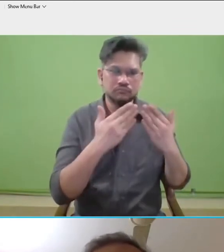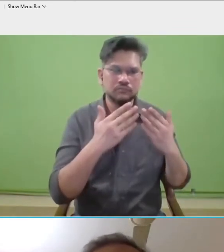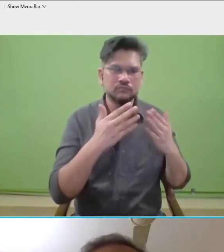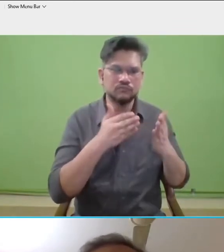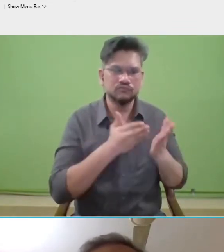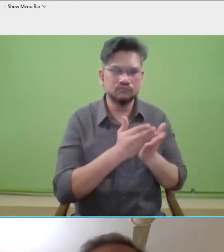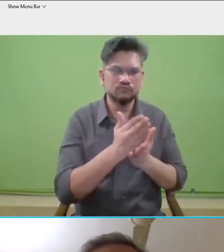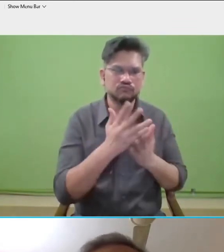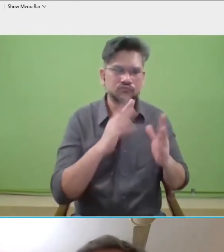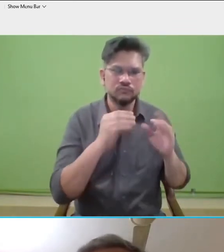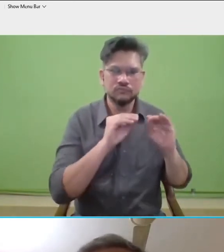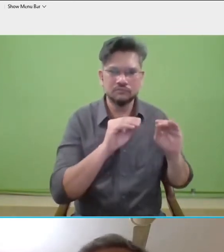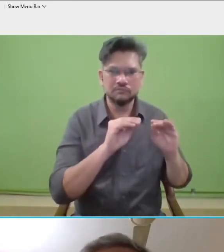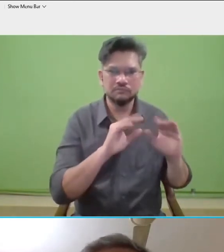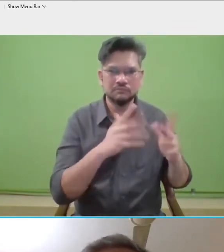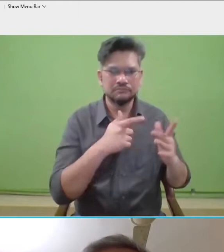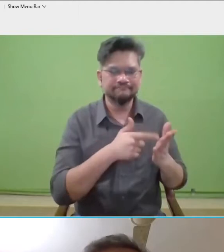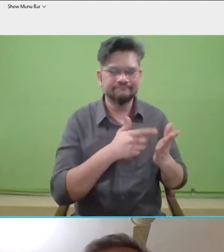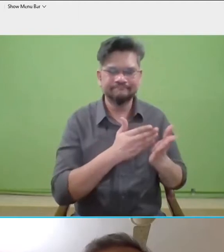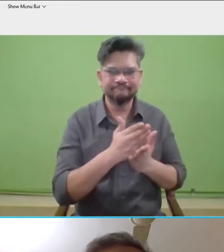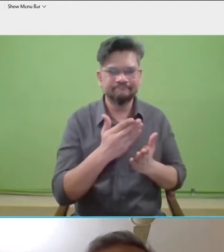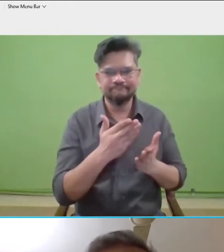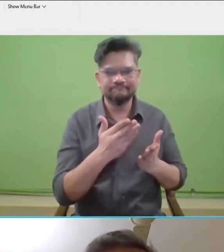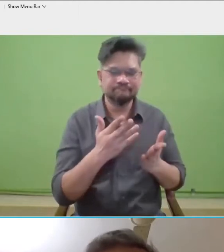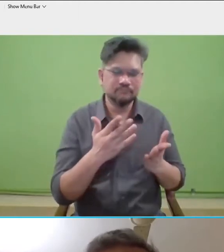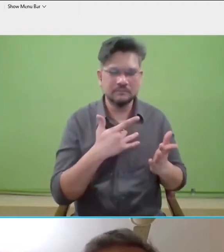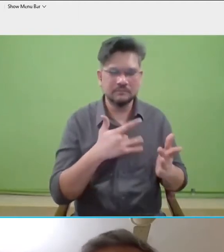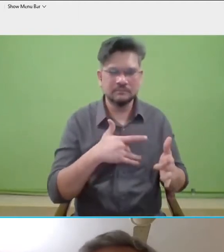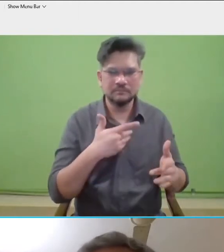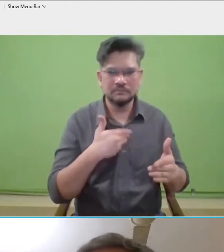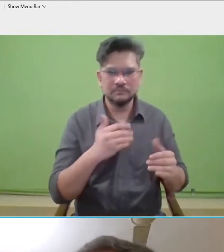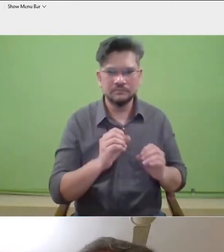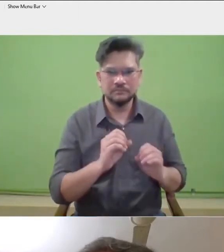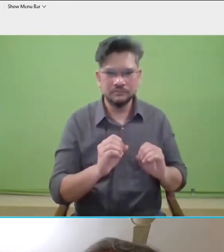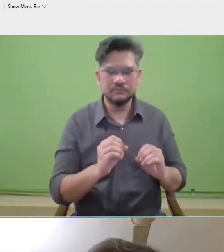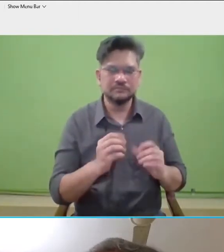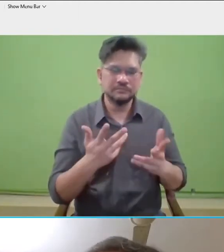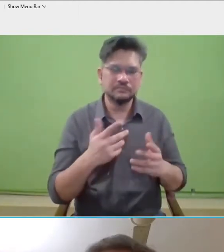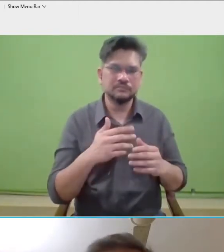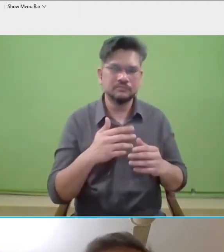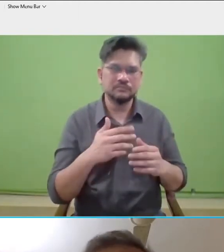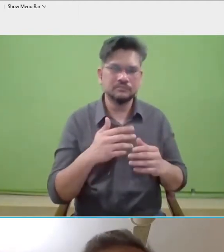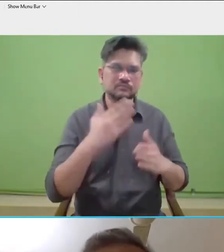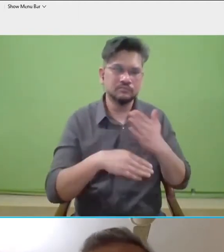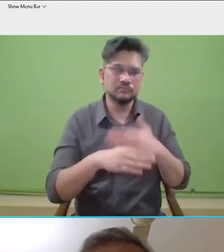and more or less all disabled people have similar